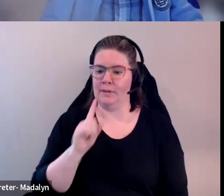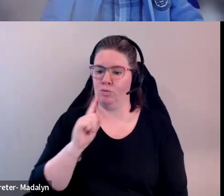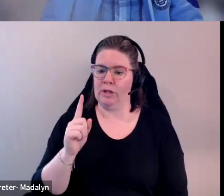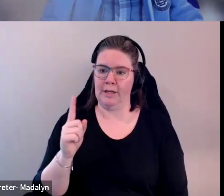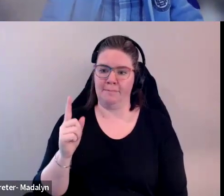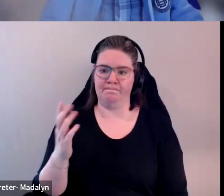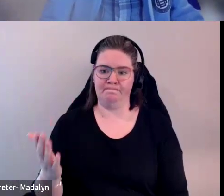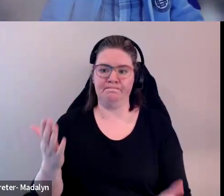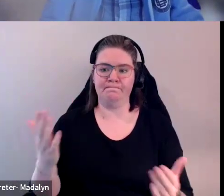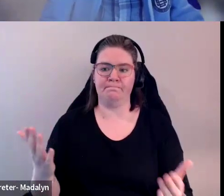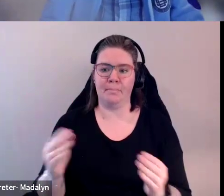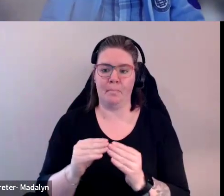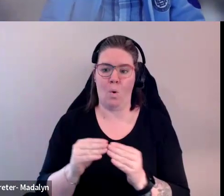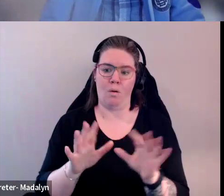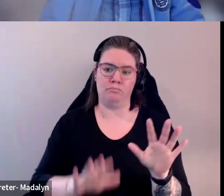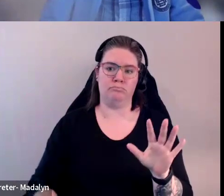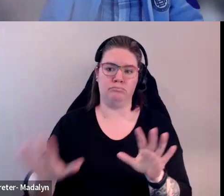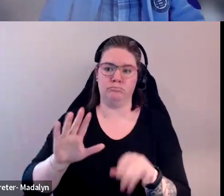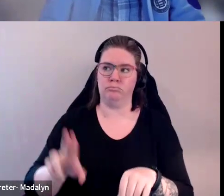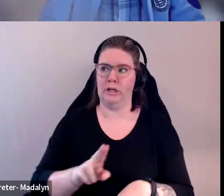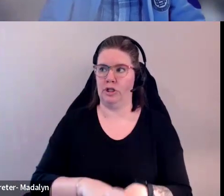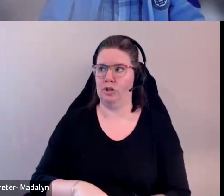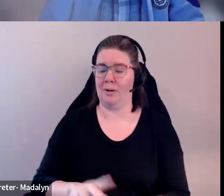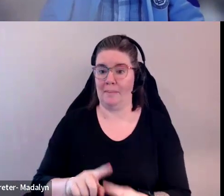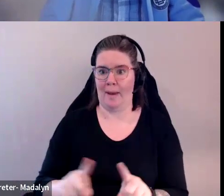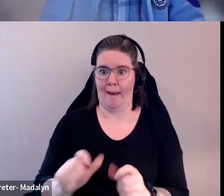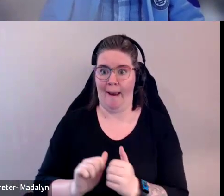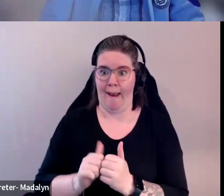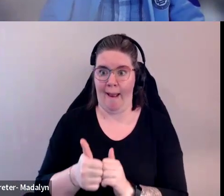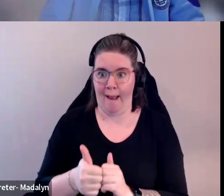Don Dew: you know. More nationwide, I think but how? How that's actually done